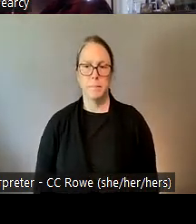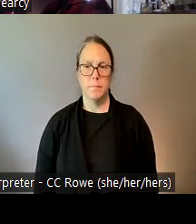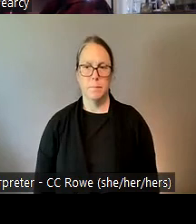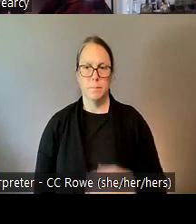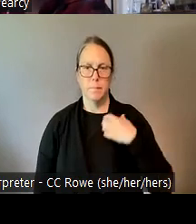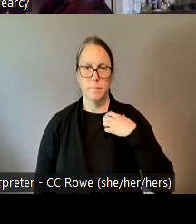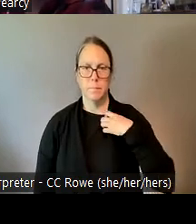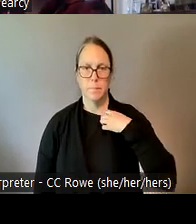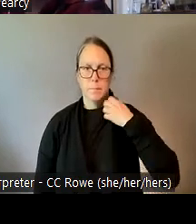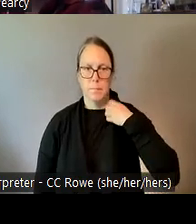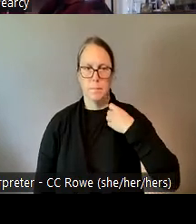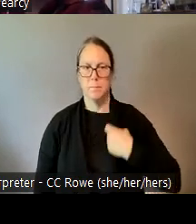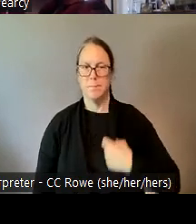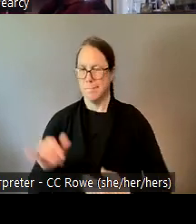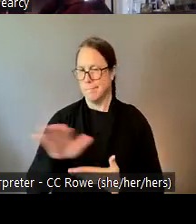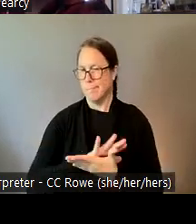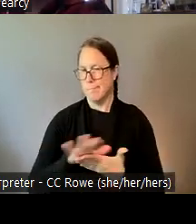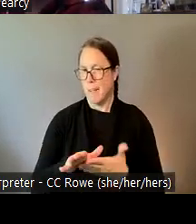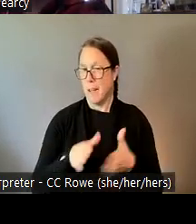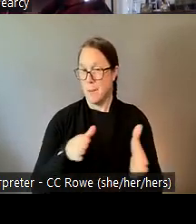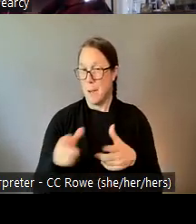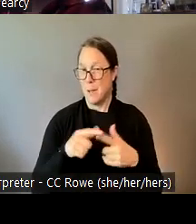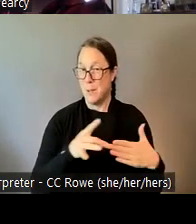So that's a nice way to segue into our next slide,